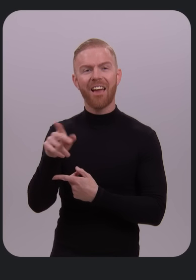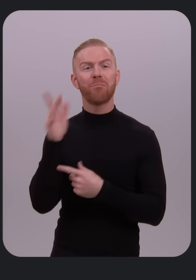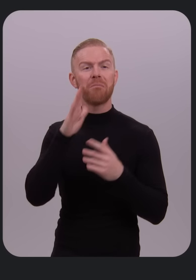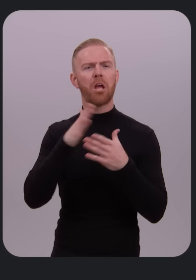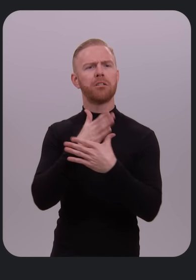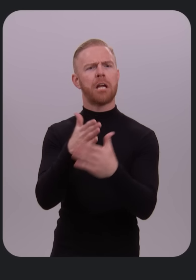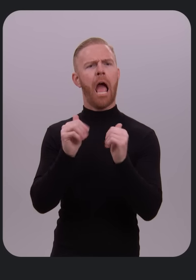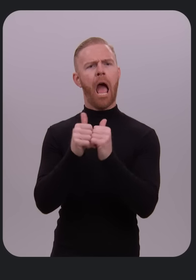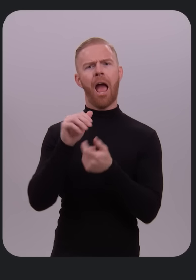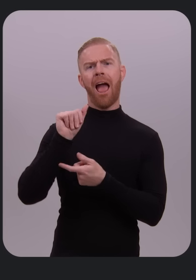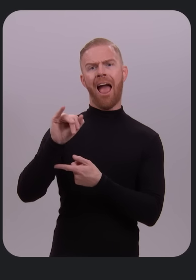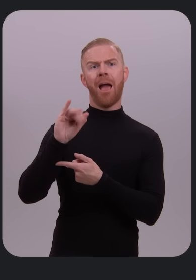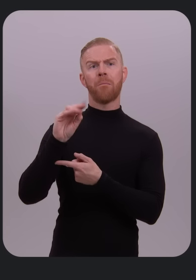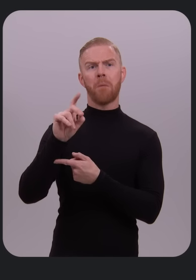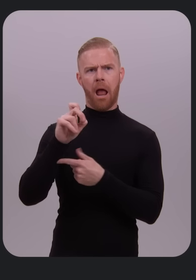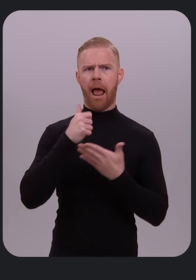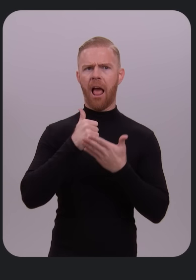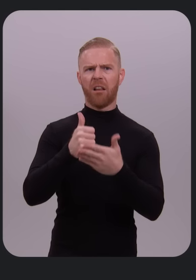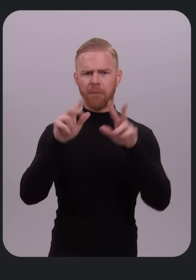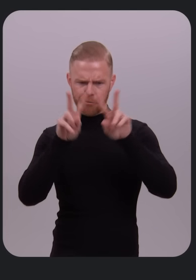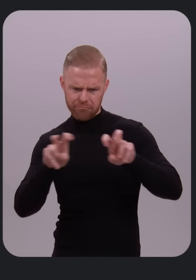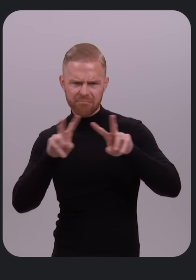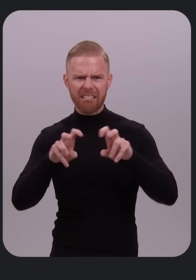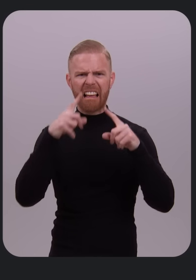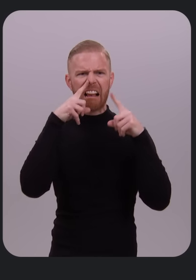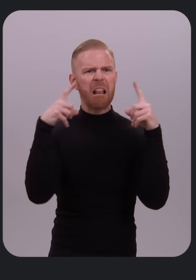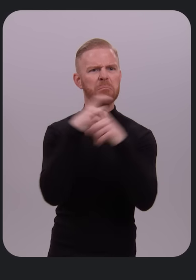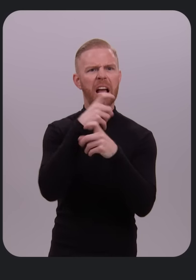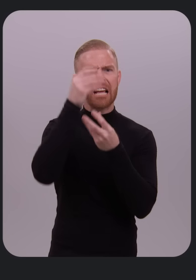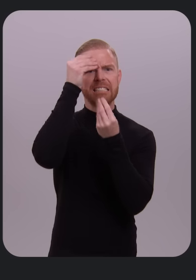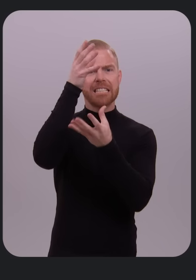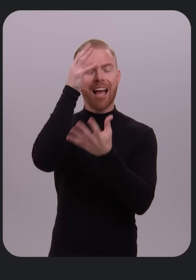analyze complex data for one of his passions, sports.